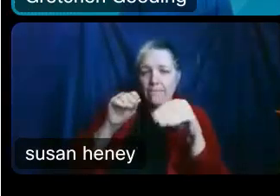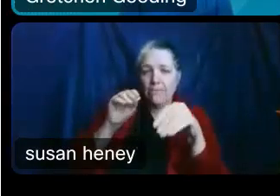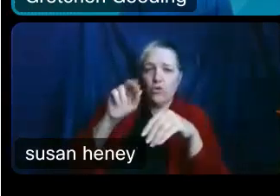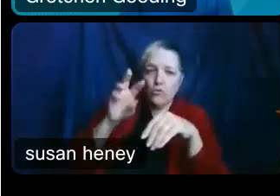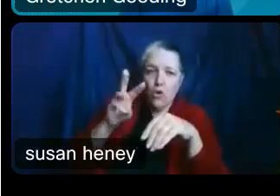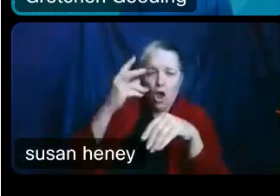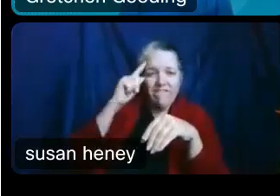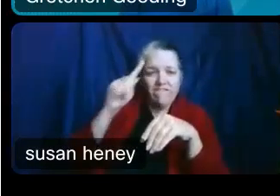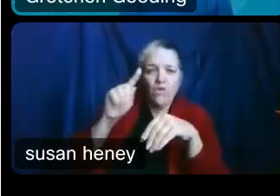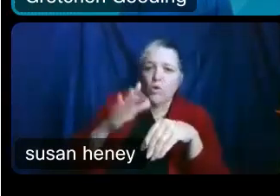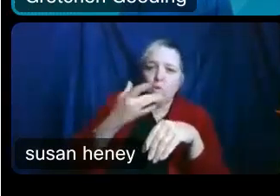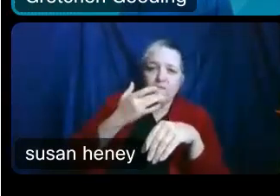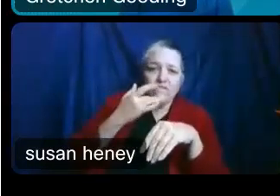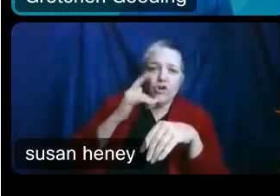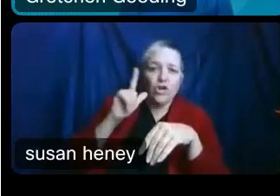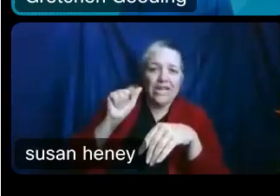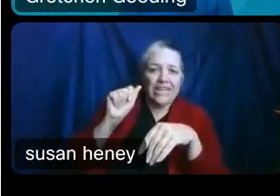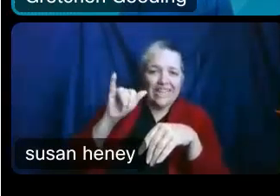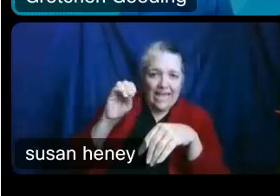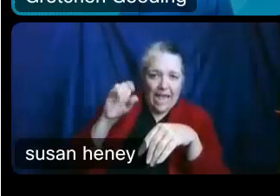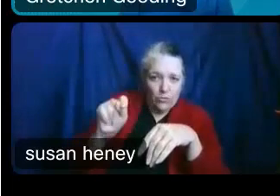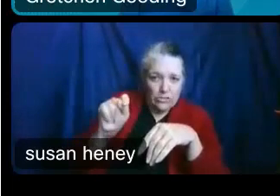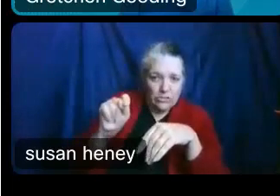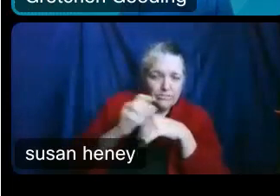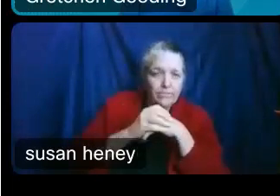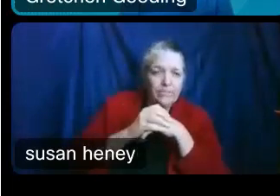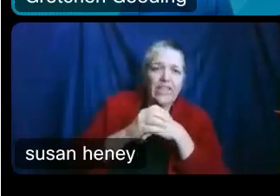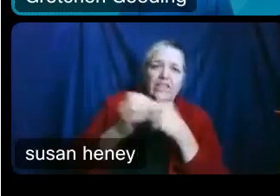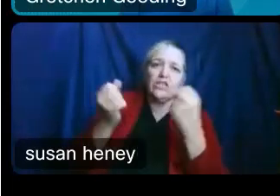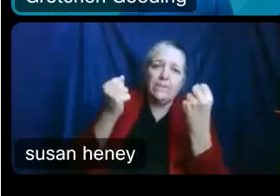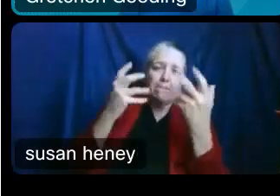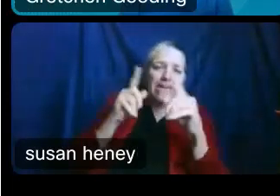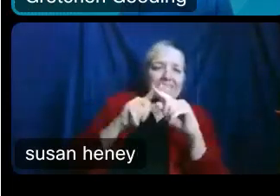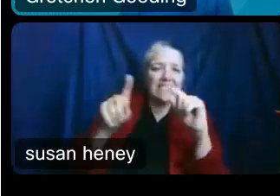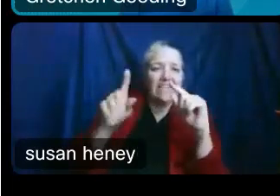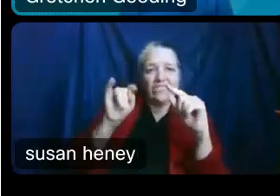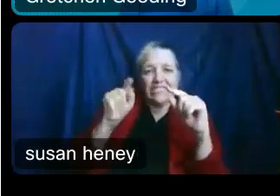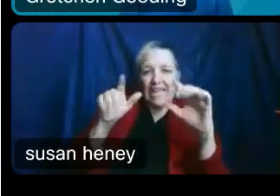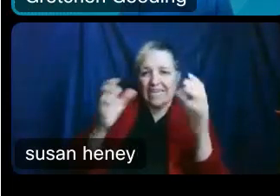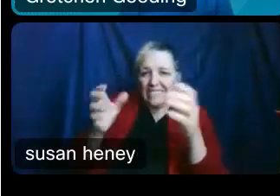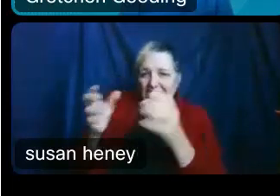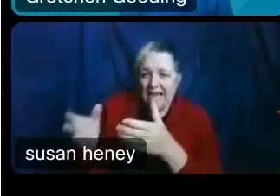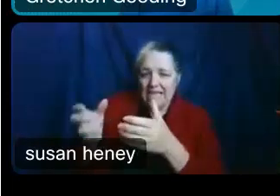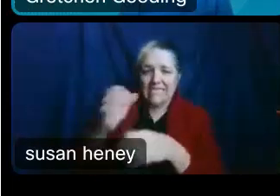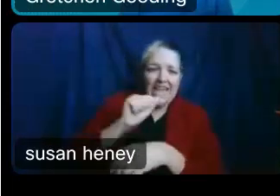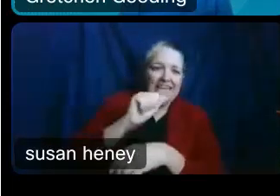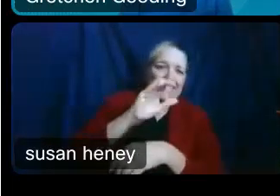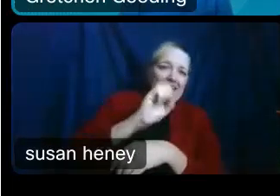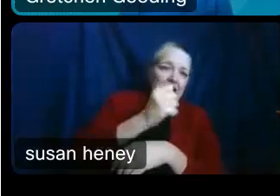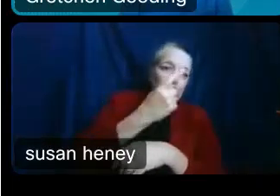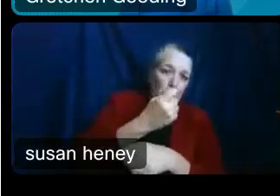API includes many Census Bureau datasets, including the ACS one-year and 5-year data